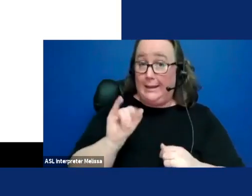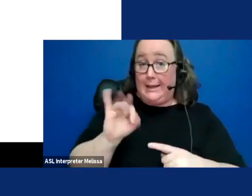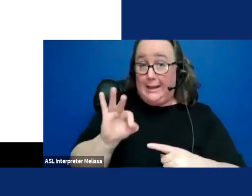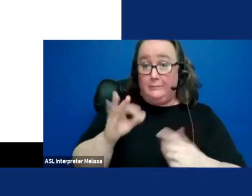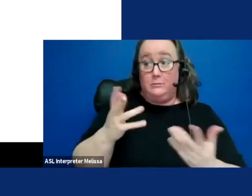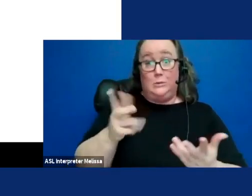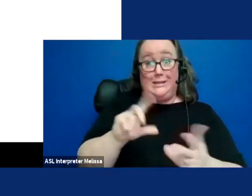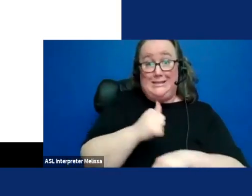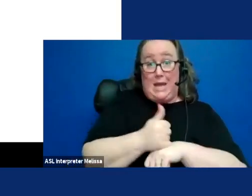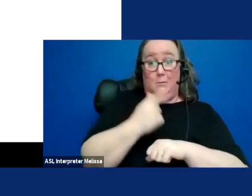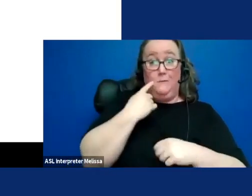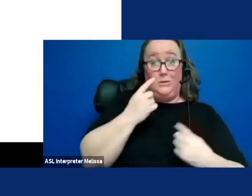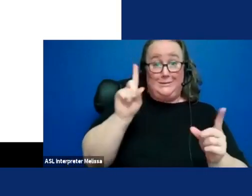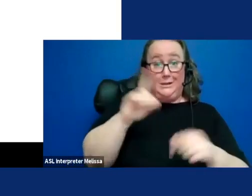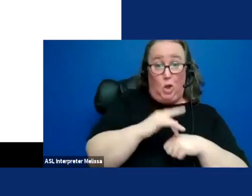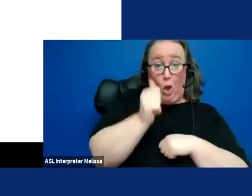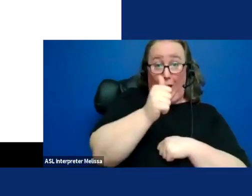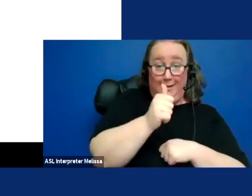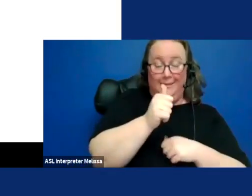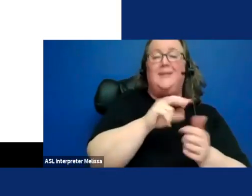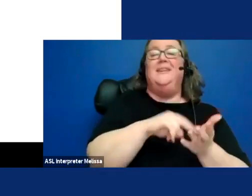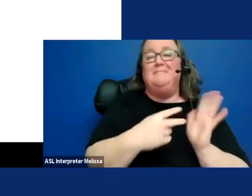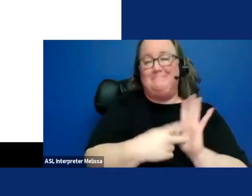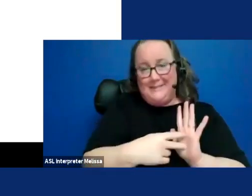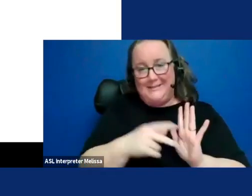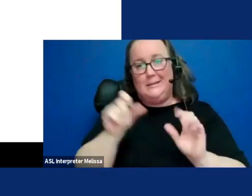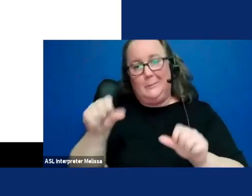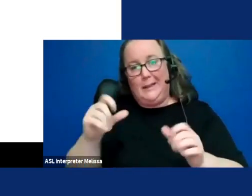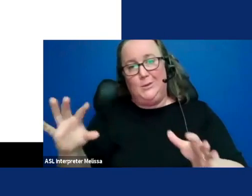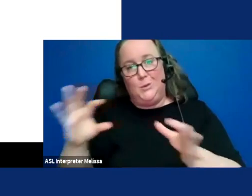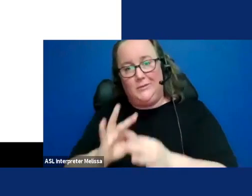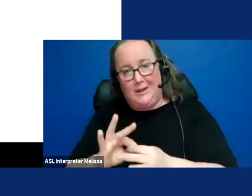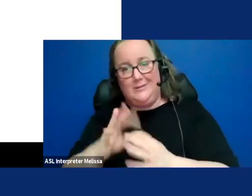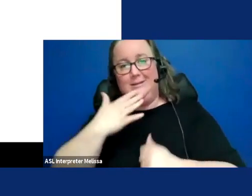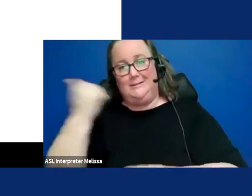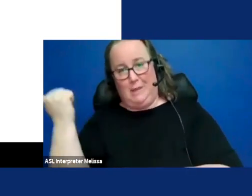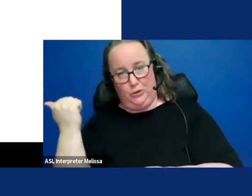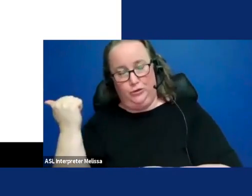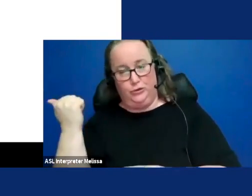the chances of them in reunifying is better. That being said, if you were not